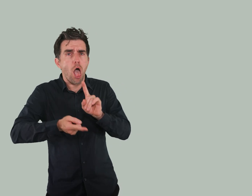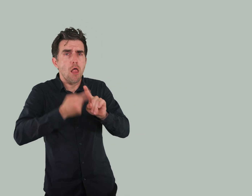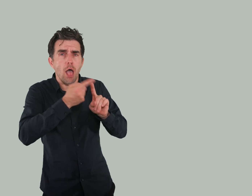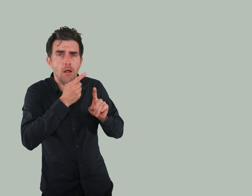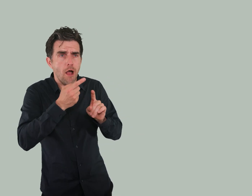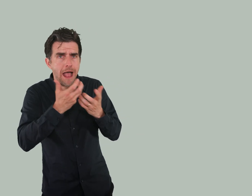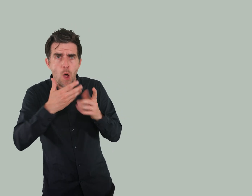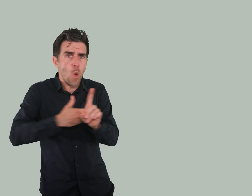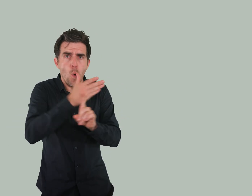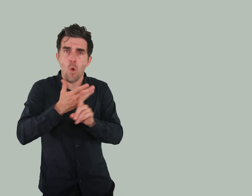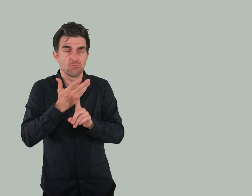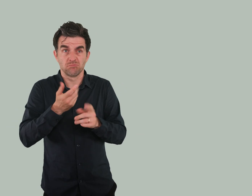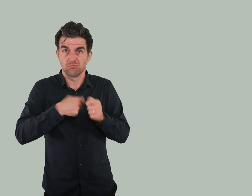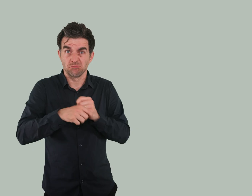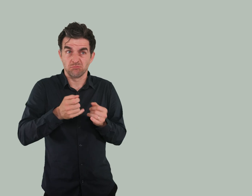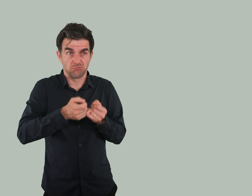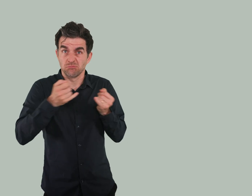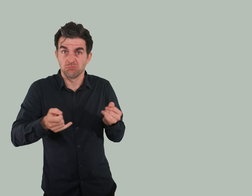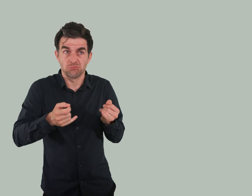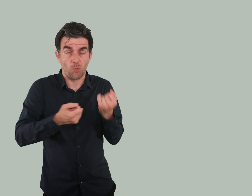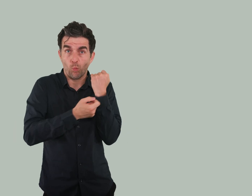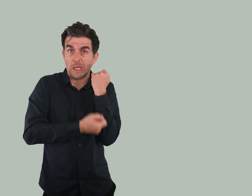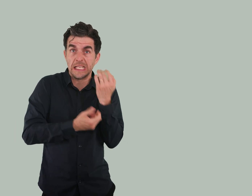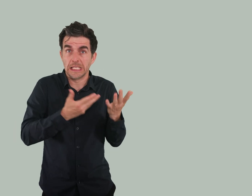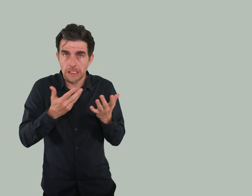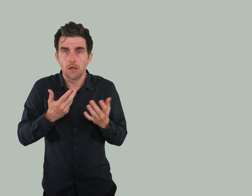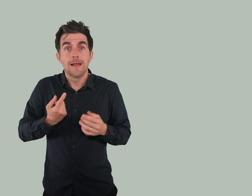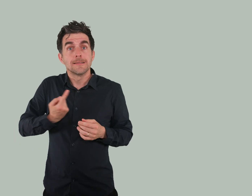Other routes have weakened too.